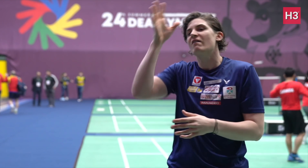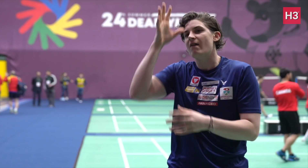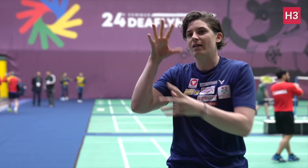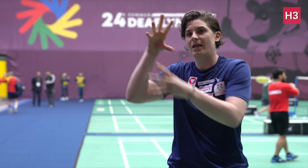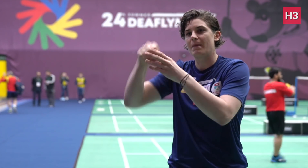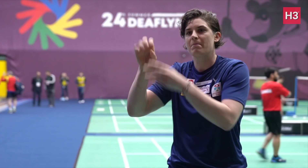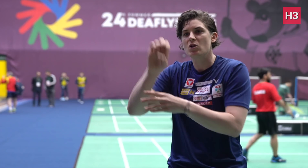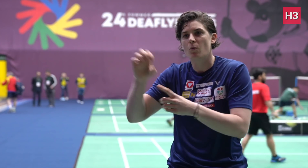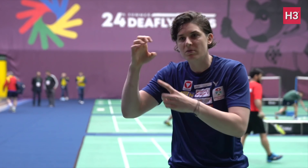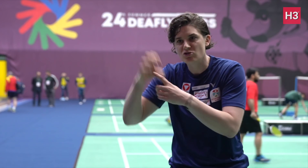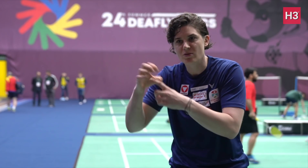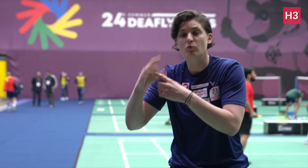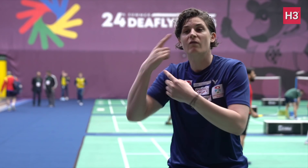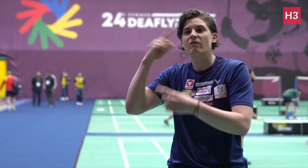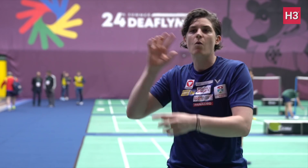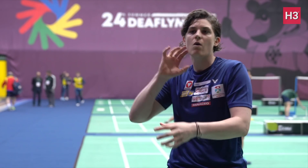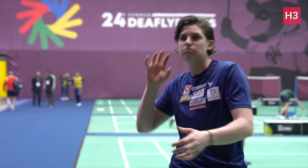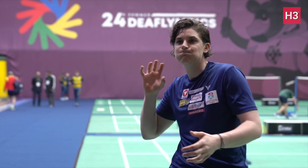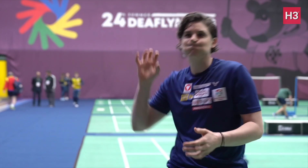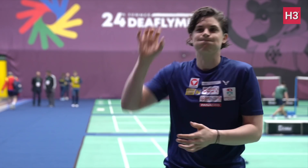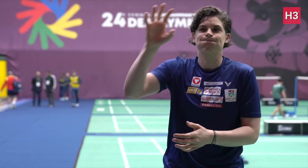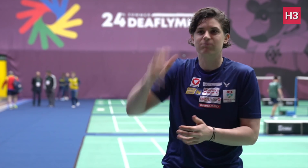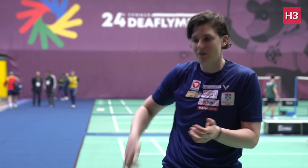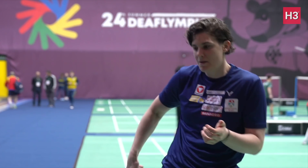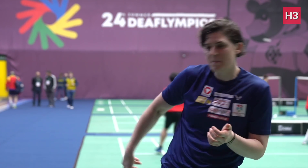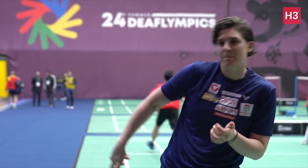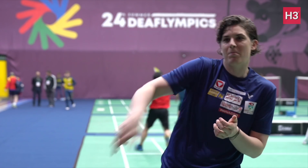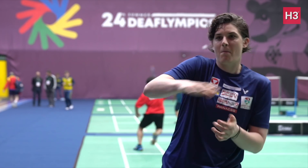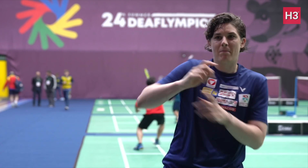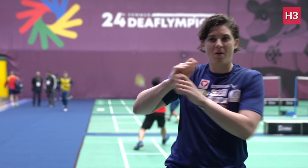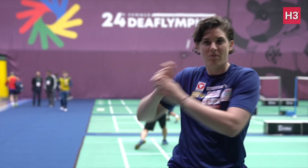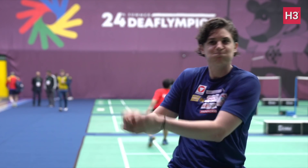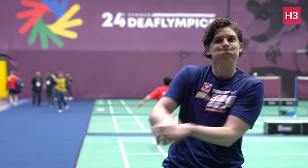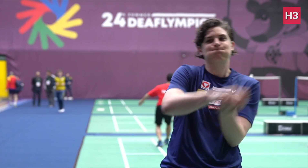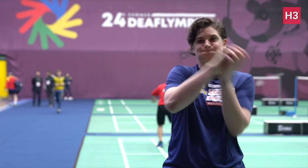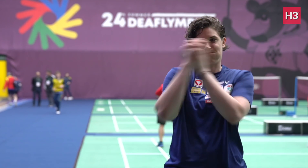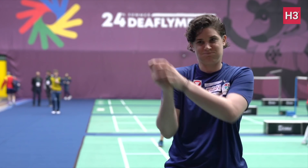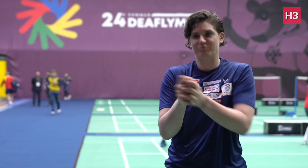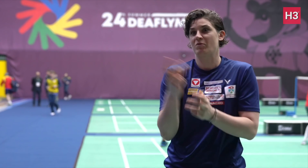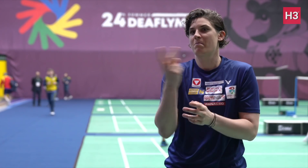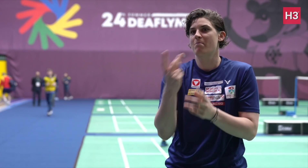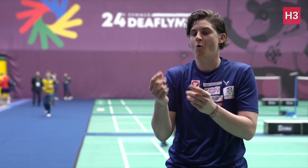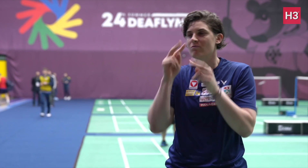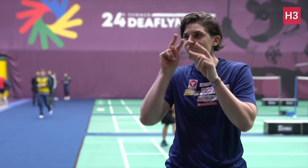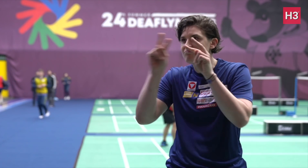My father competed in shot put and hammer throw events for European Championships.